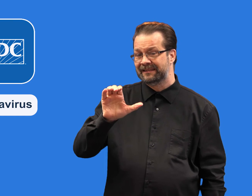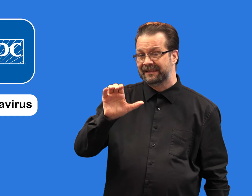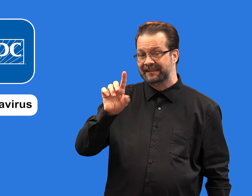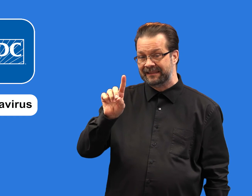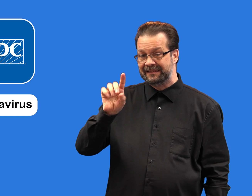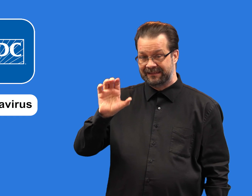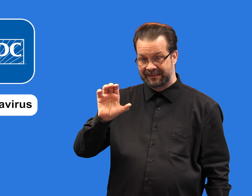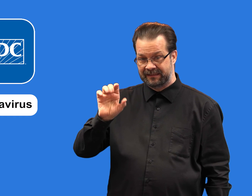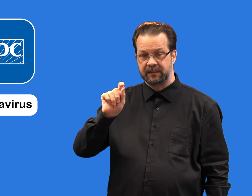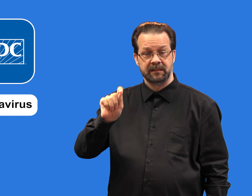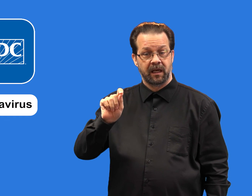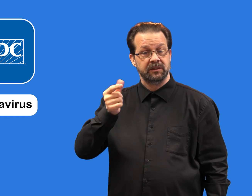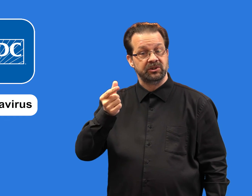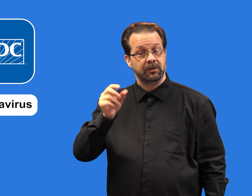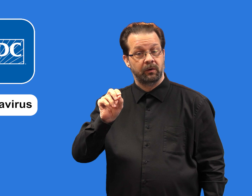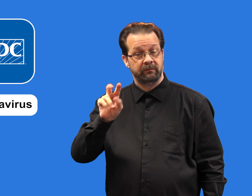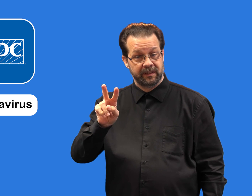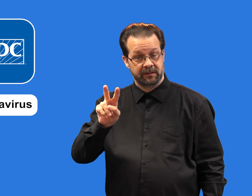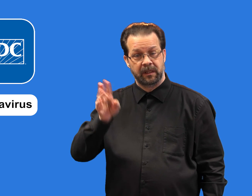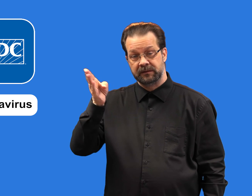For more information about COVID-19 tests,